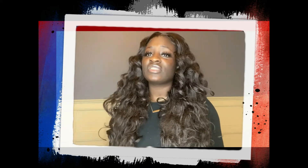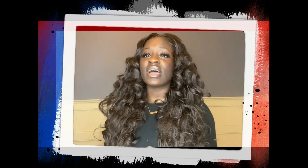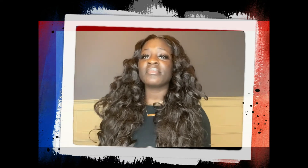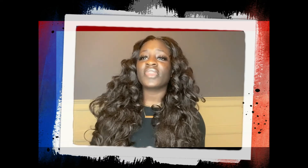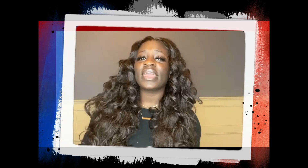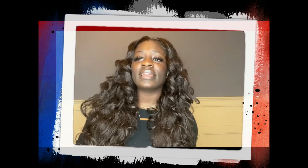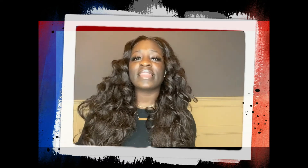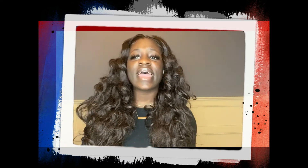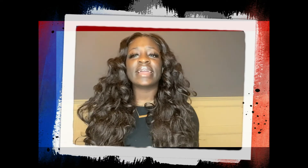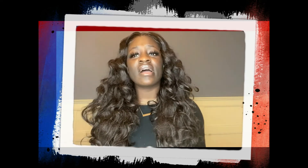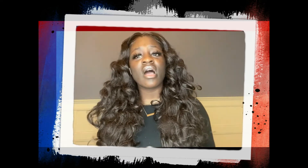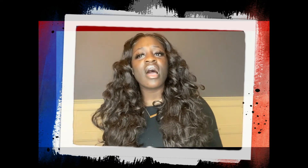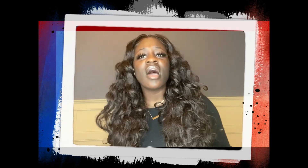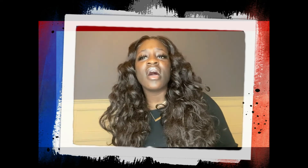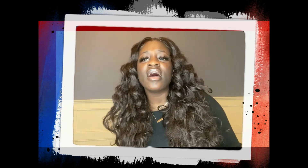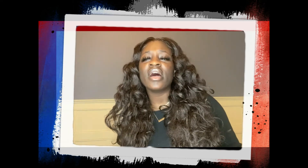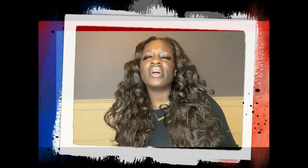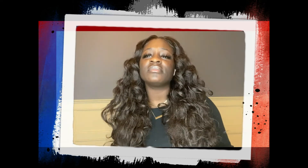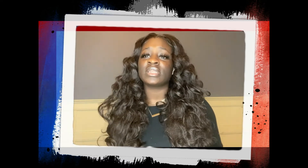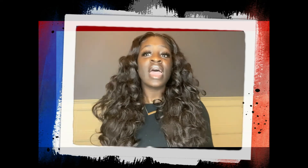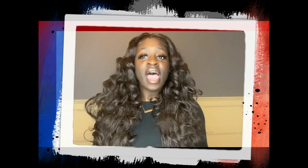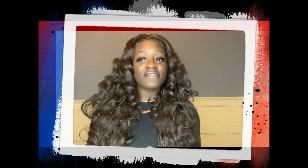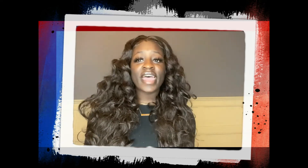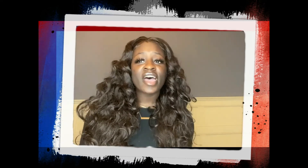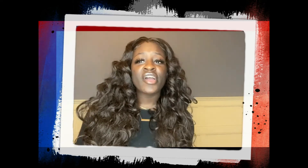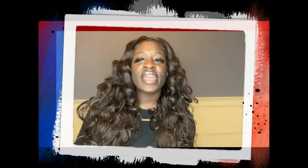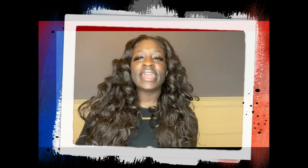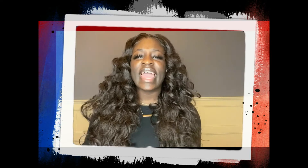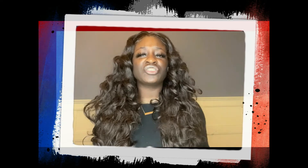It's something that comes very naturally